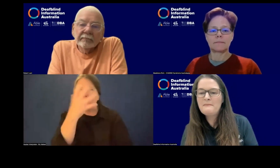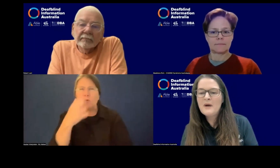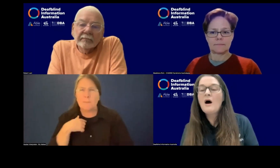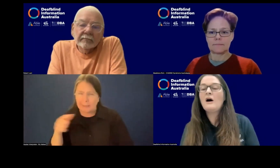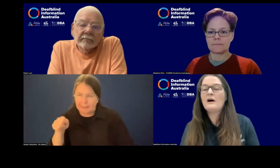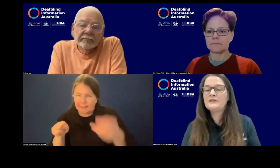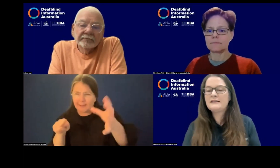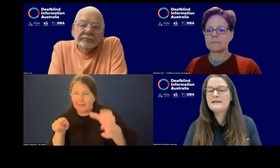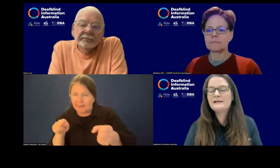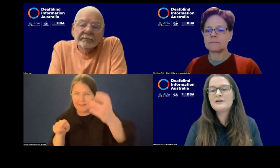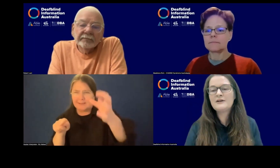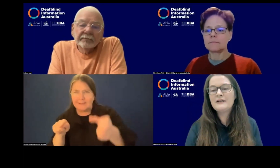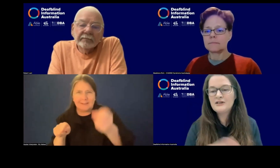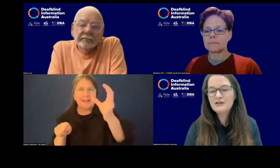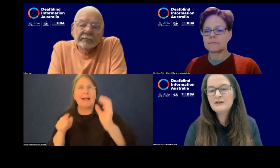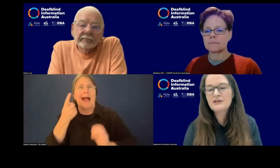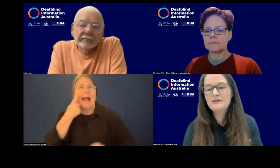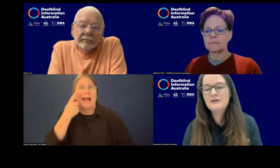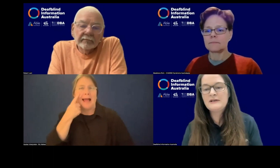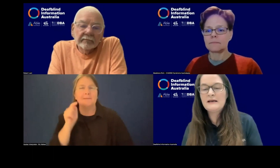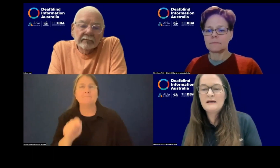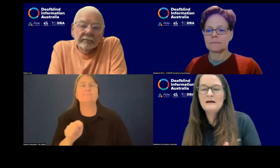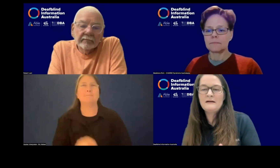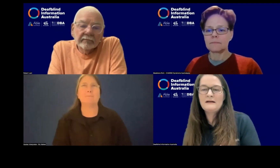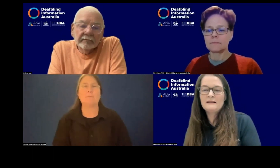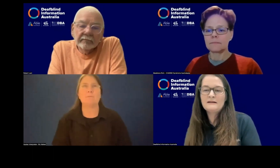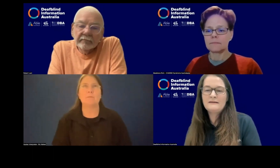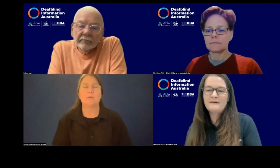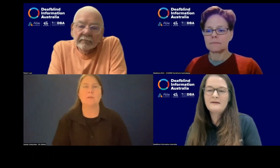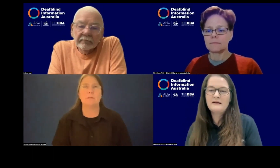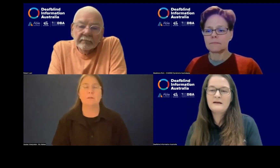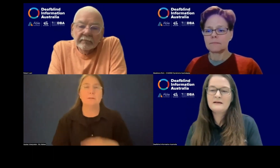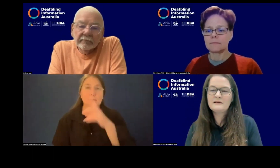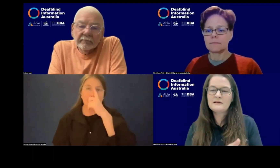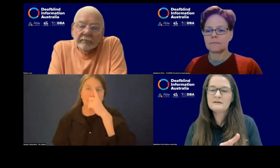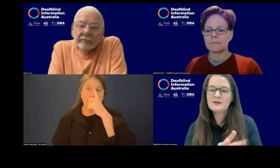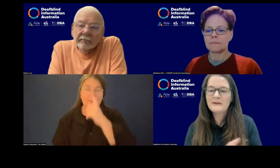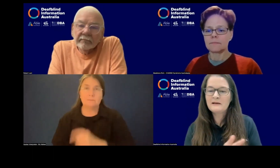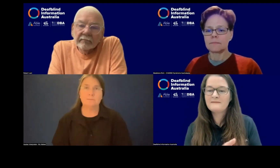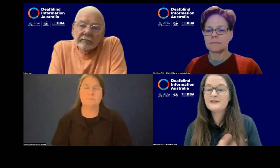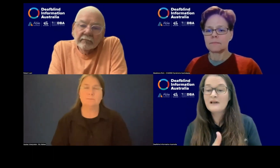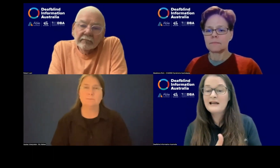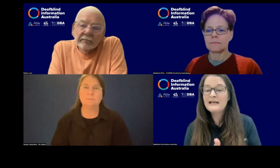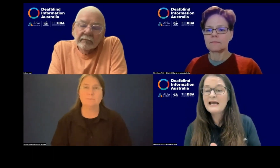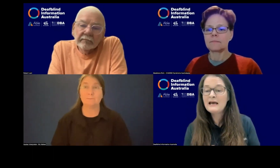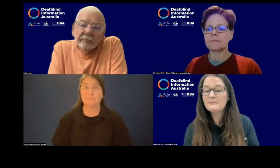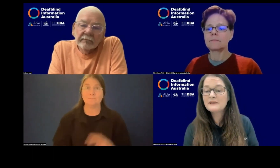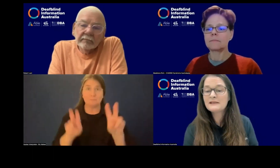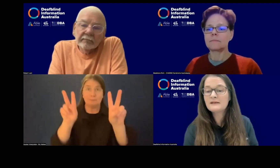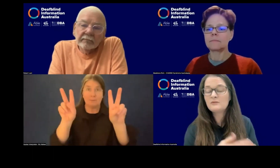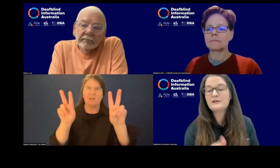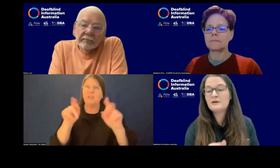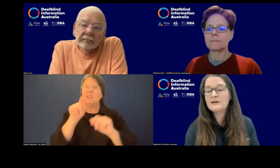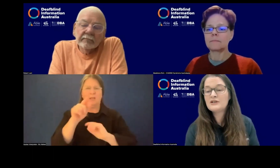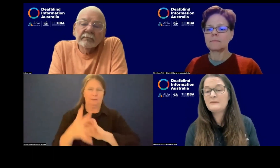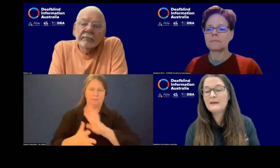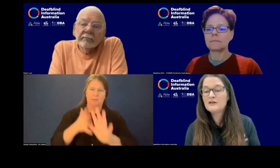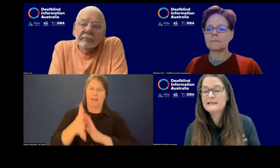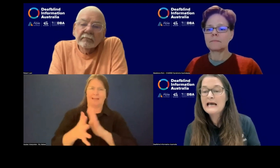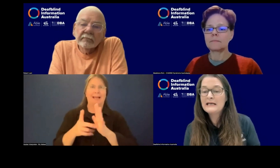In addition to the topic of the signing apps, it wasn't a question, but they're just adding